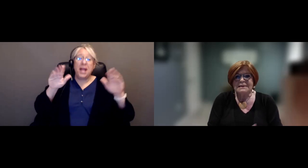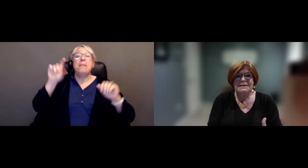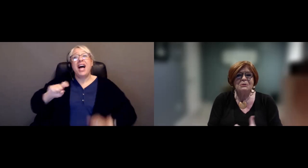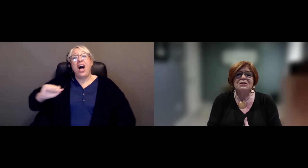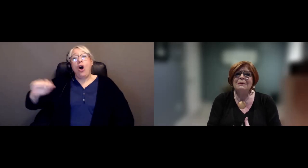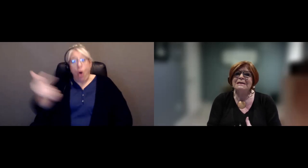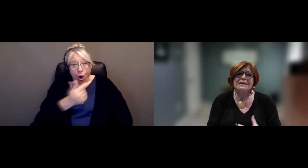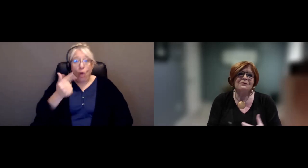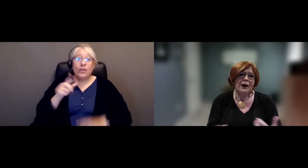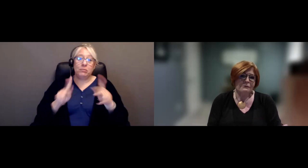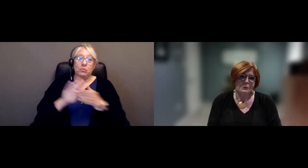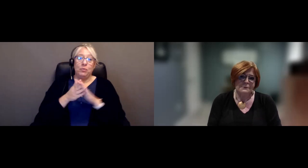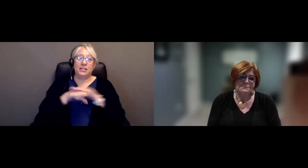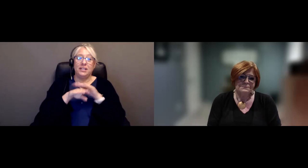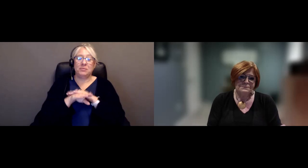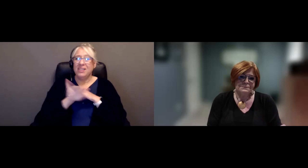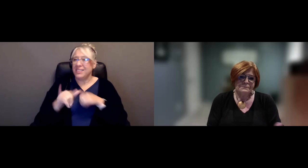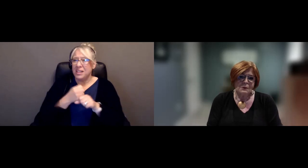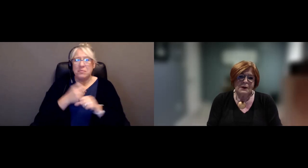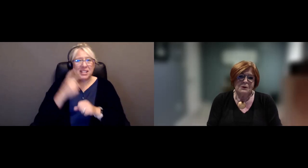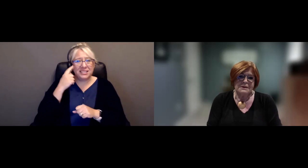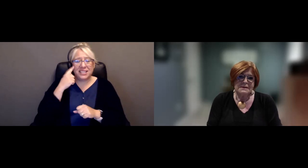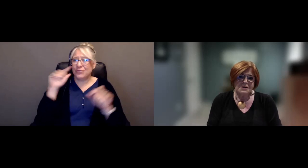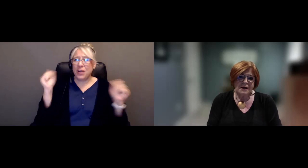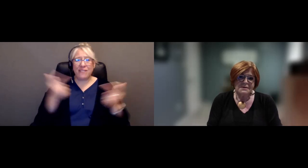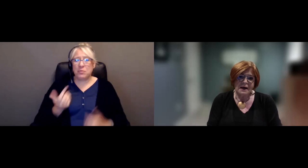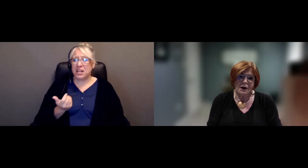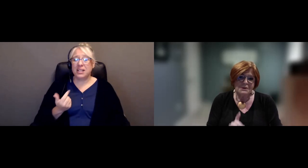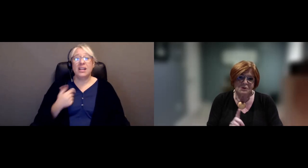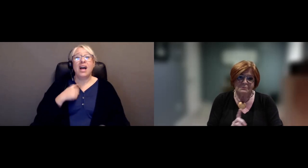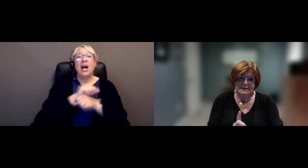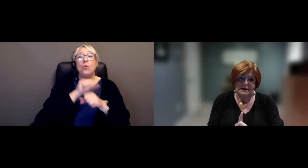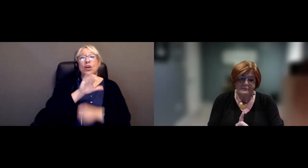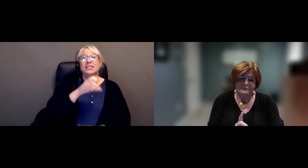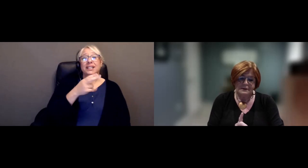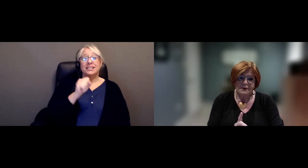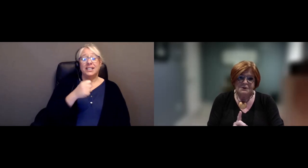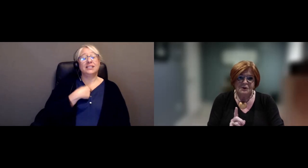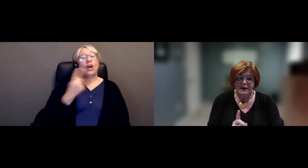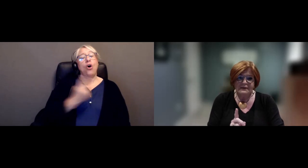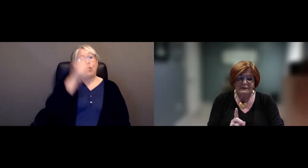accessible just makes sense for everyone. When I worked at CHS, I always told my staff, do not give